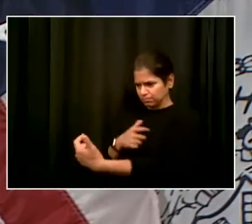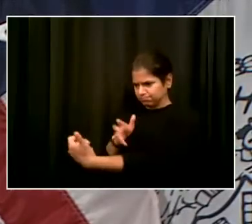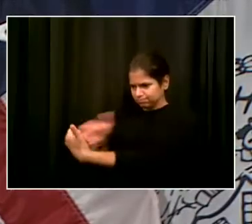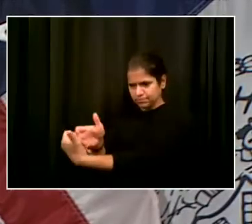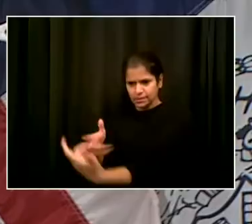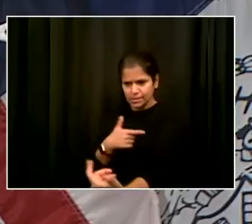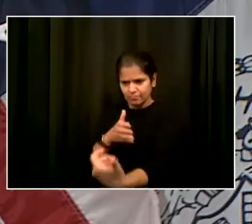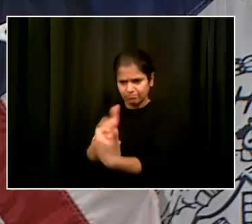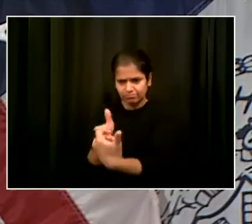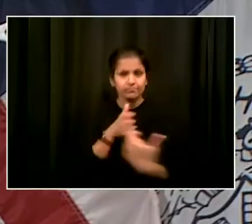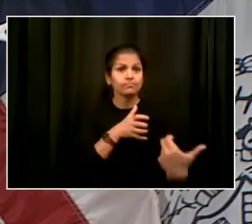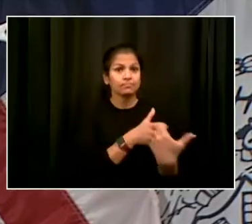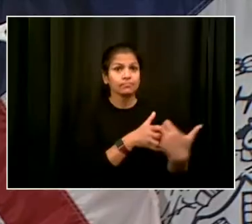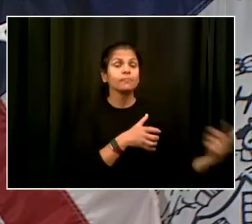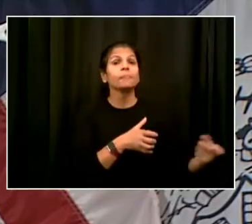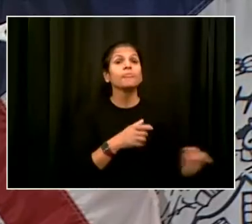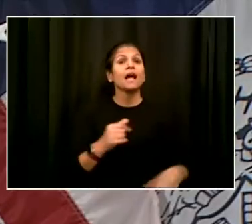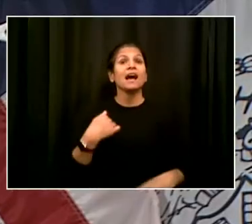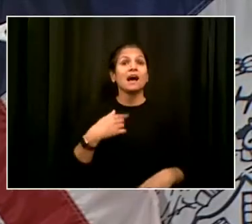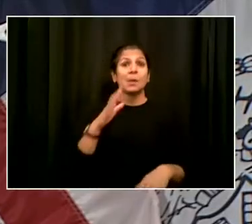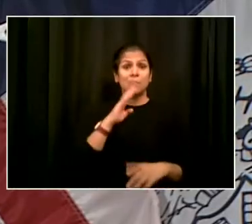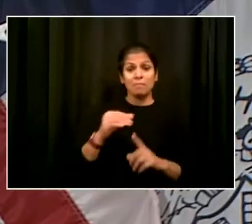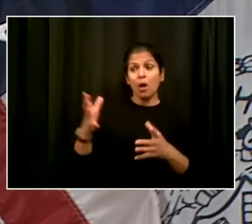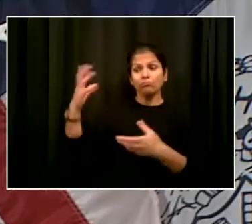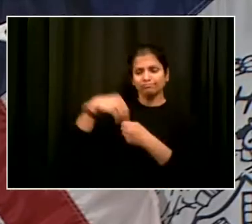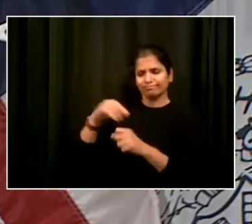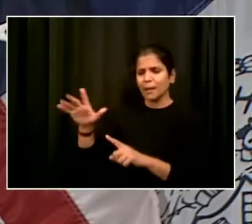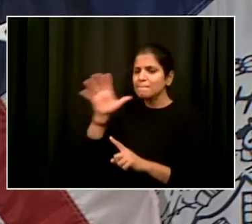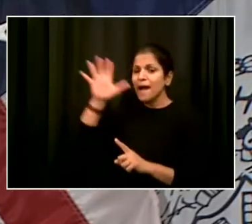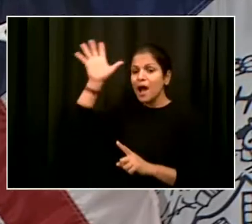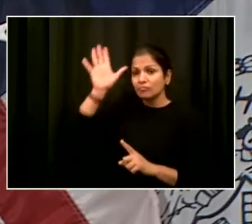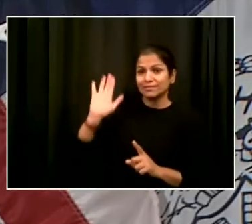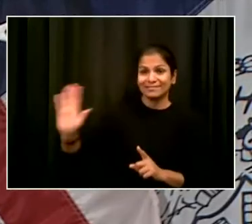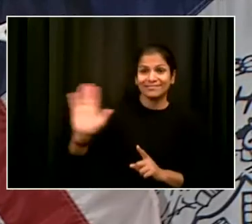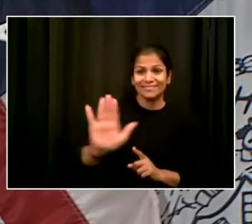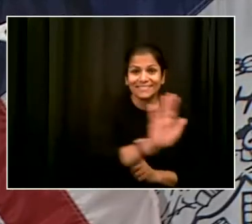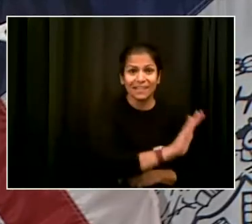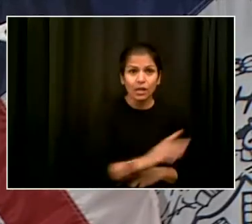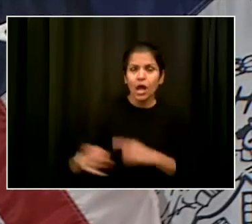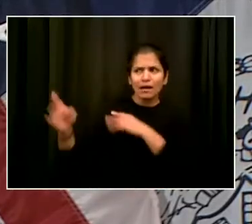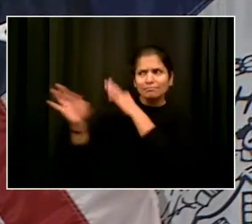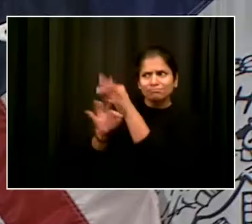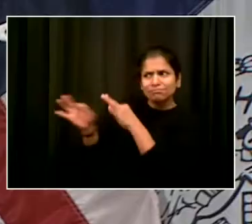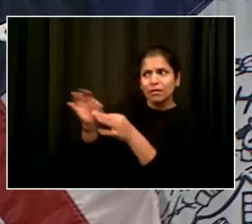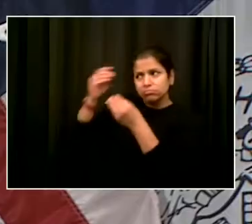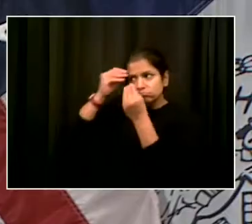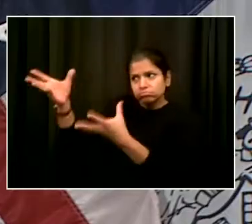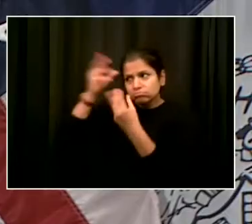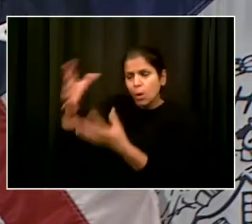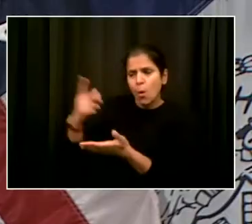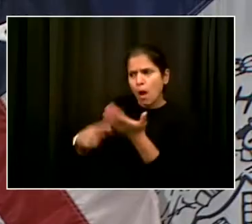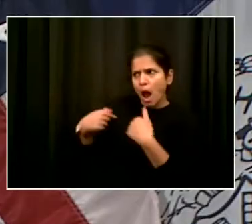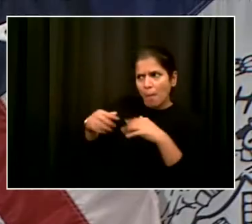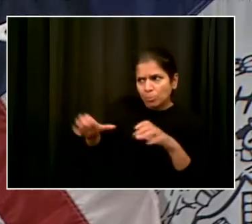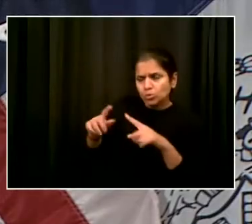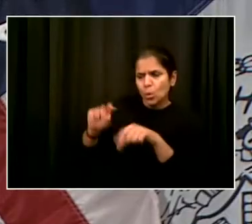I'M ALSO GOING TO GIVE THEM THIS INDIVIDUALIZED